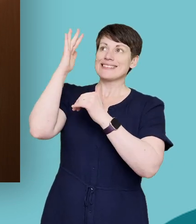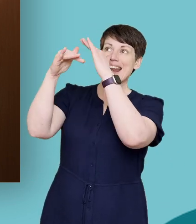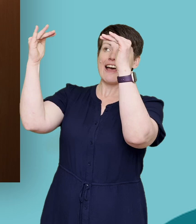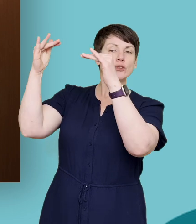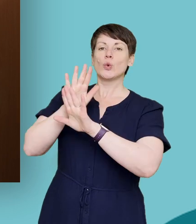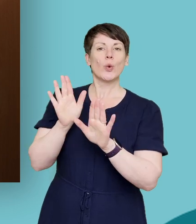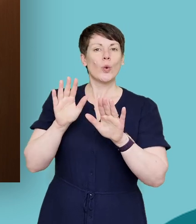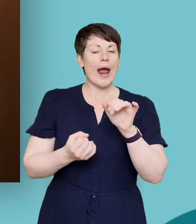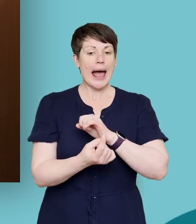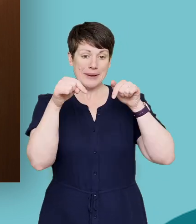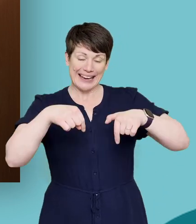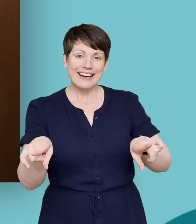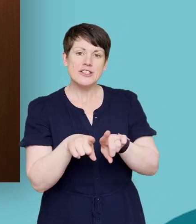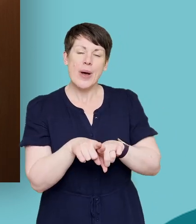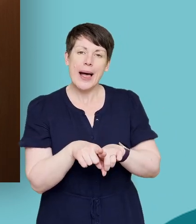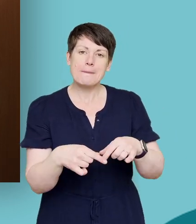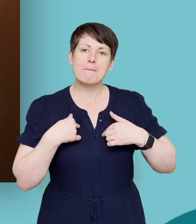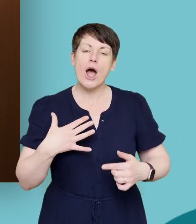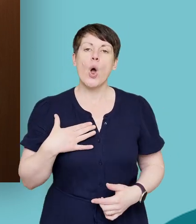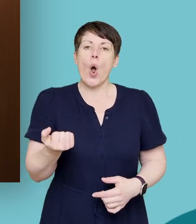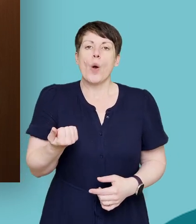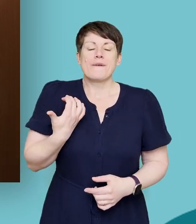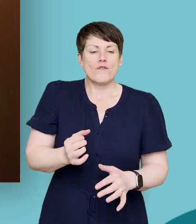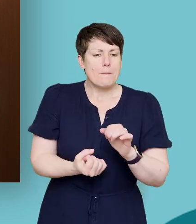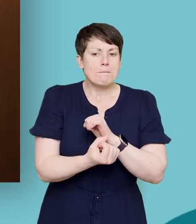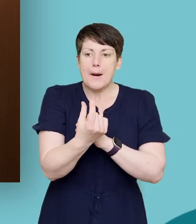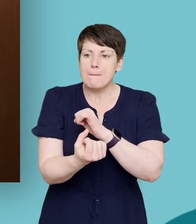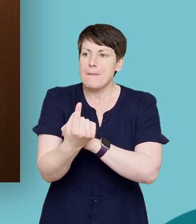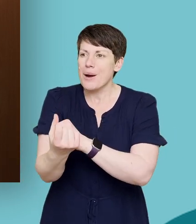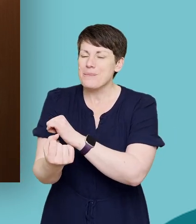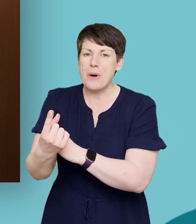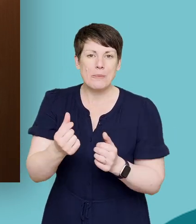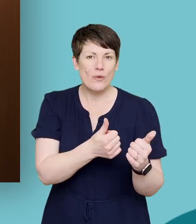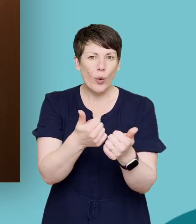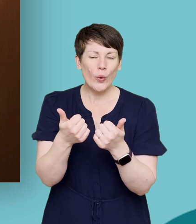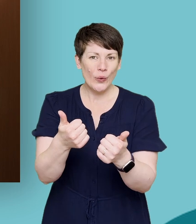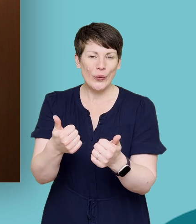And so my hope comes from noticing those glimpses of goodness, whether it is a